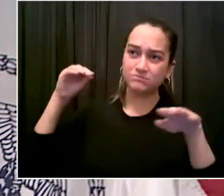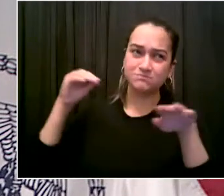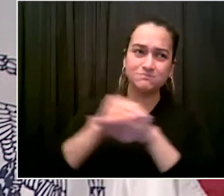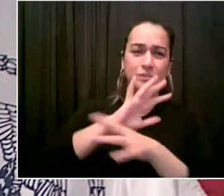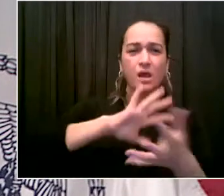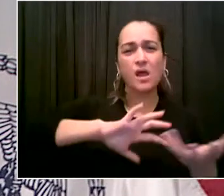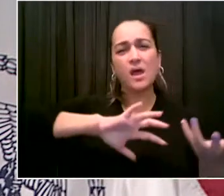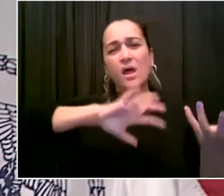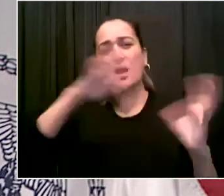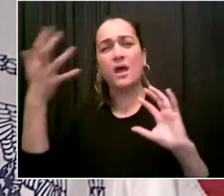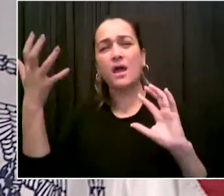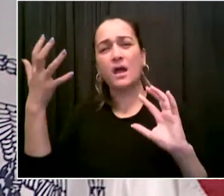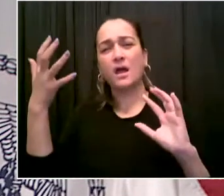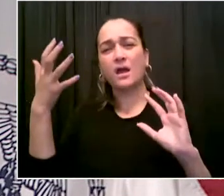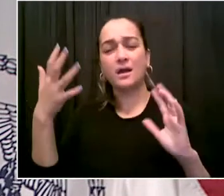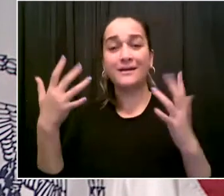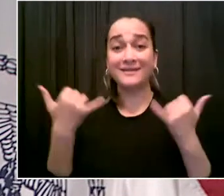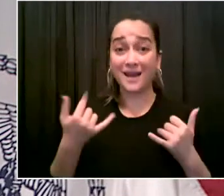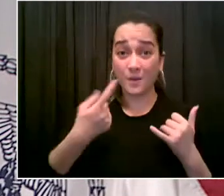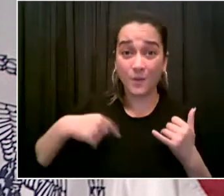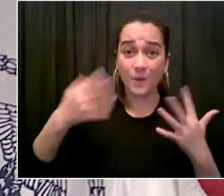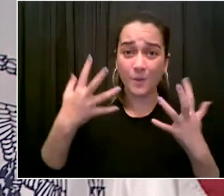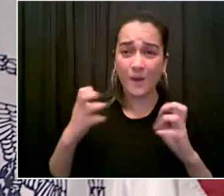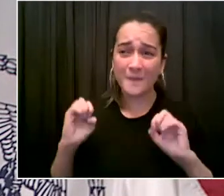PANDEMIC IN A PERFECT STORM OF SOCIETAL ISDCONNECT. I REALLY THINK